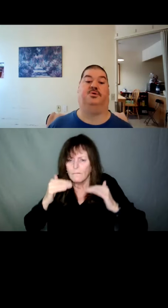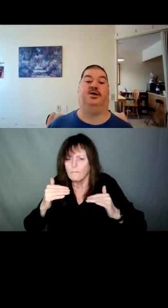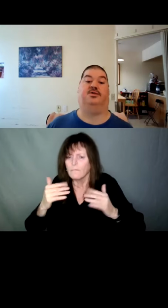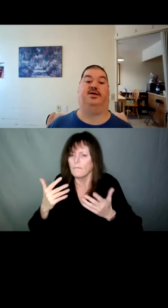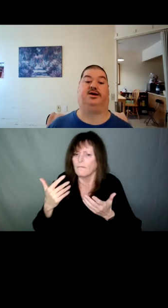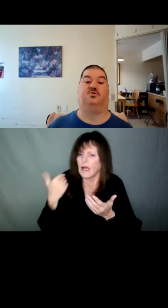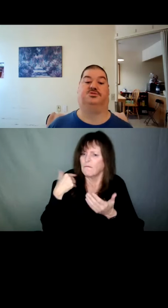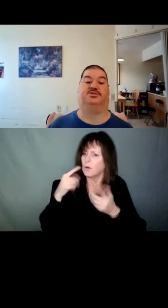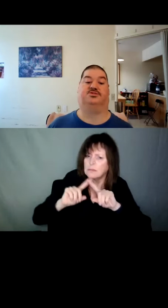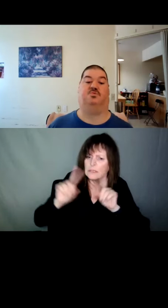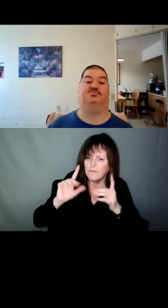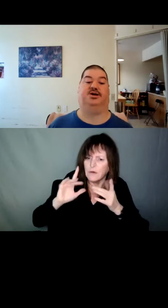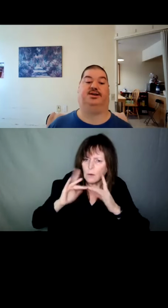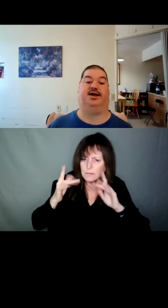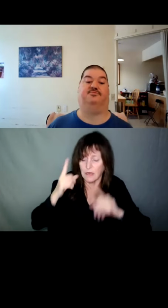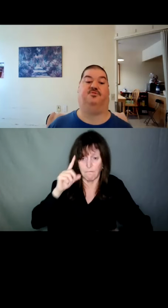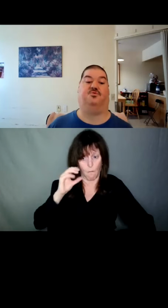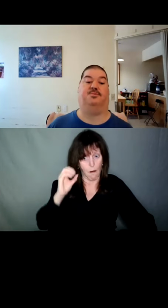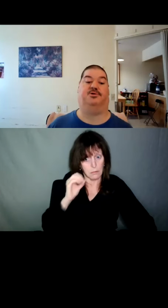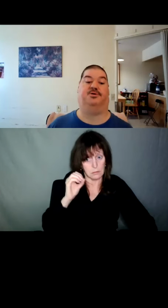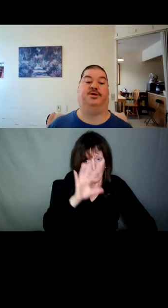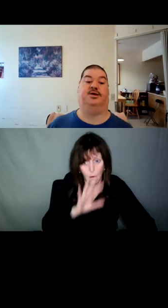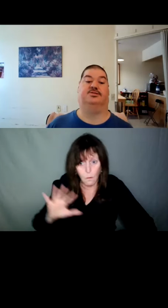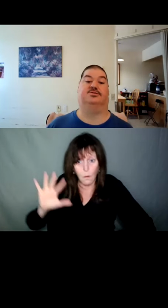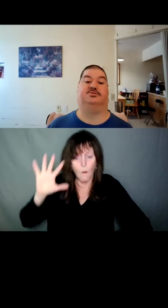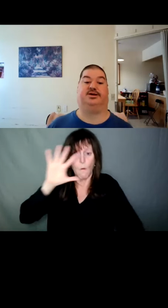and how I got my vaccine shot